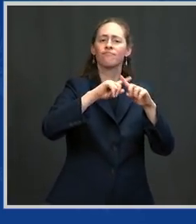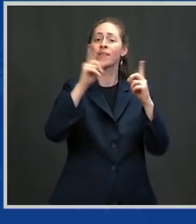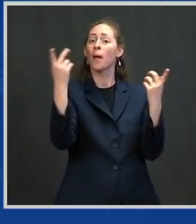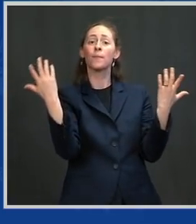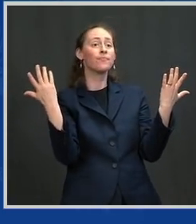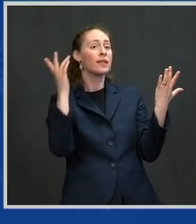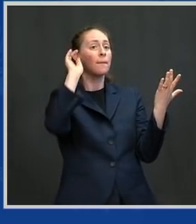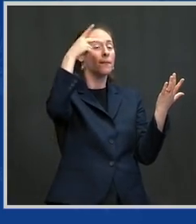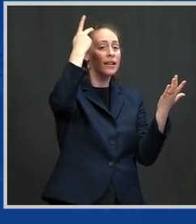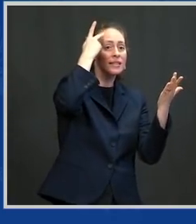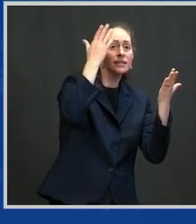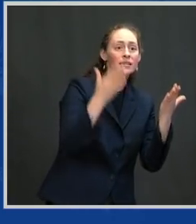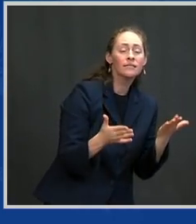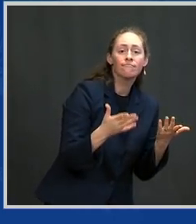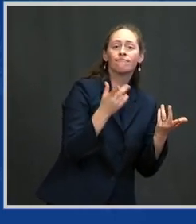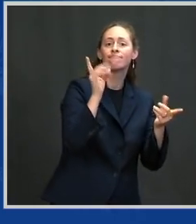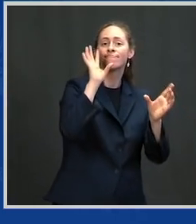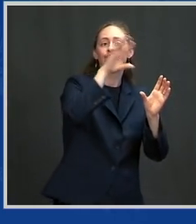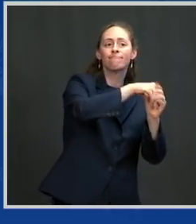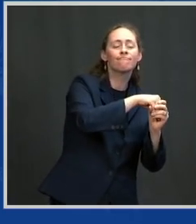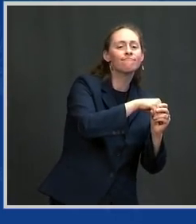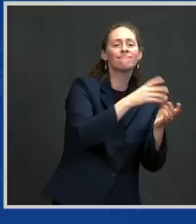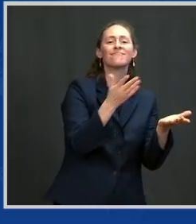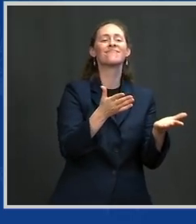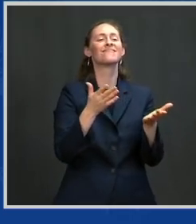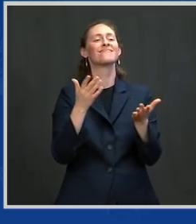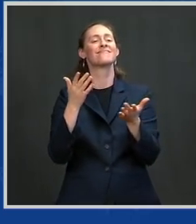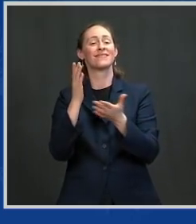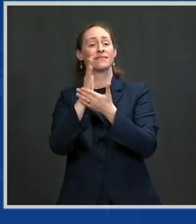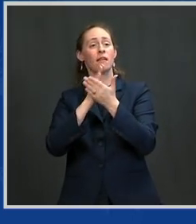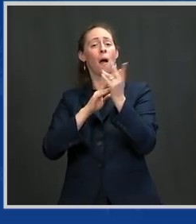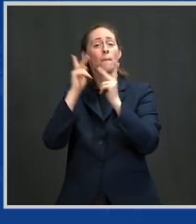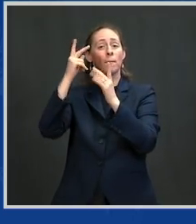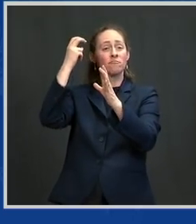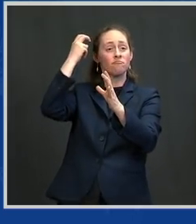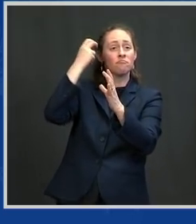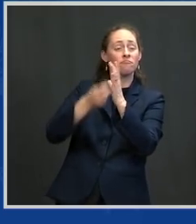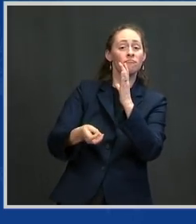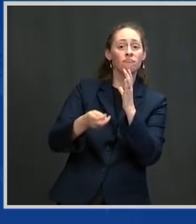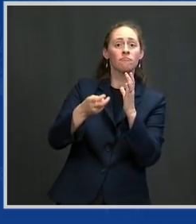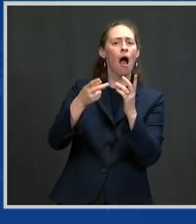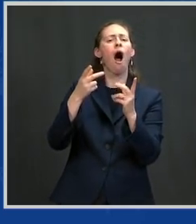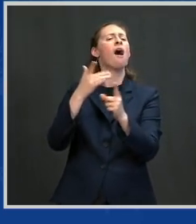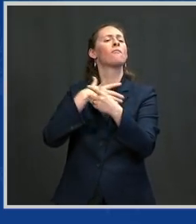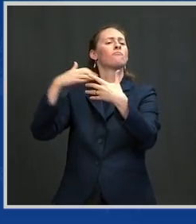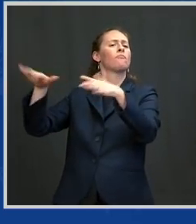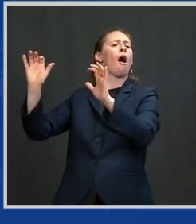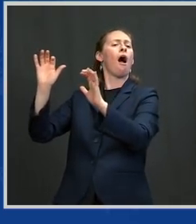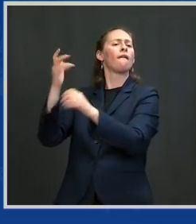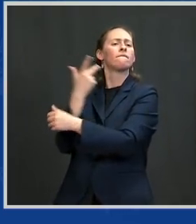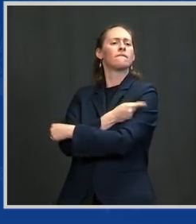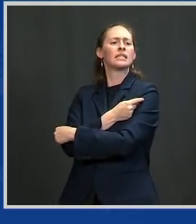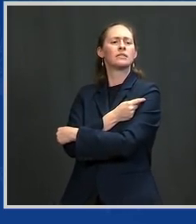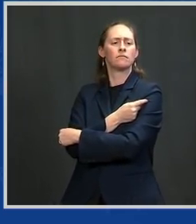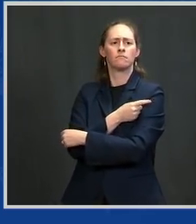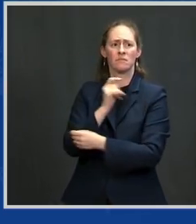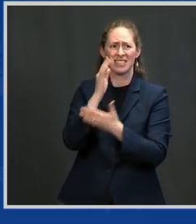of taking a vaccine, to people who were simply afraid of a needle and everything in between. And we have a way to go.